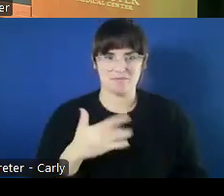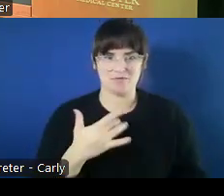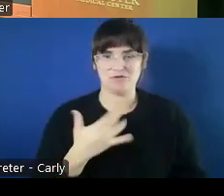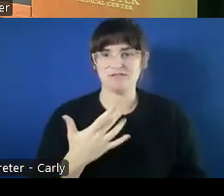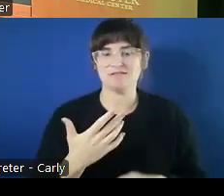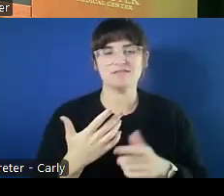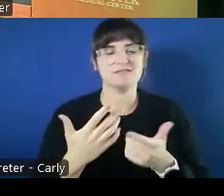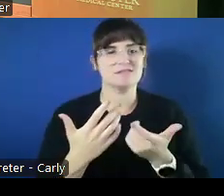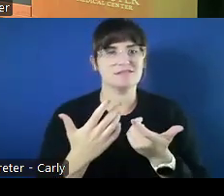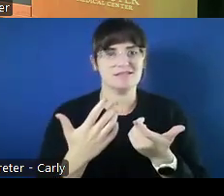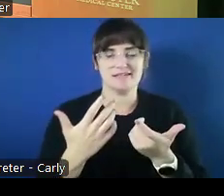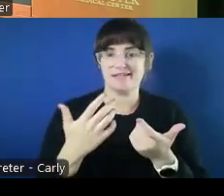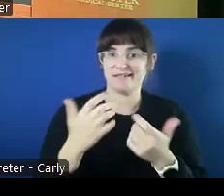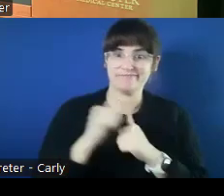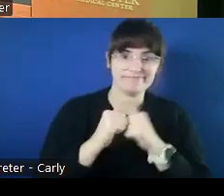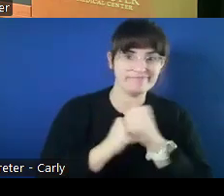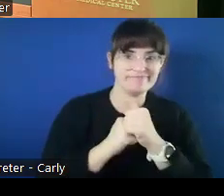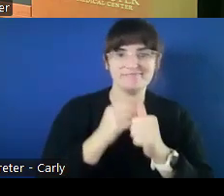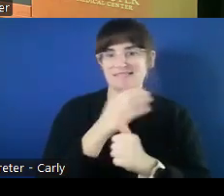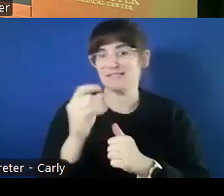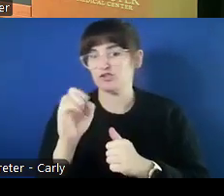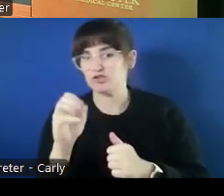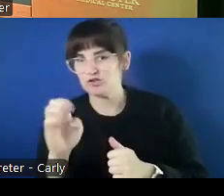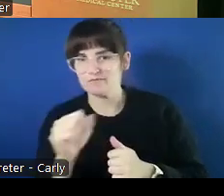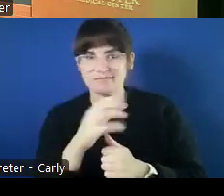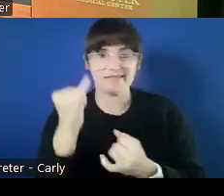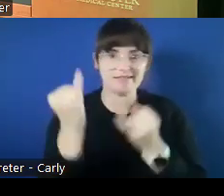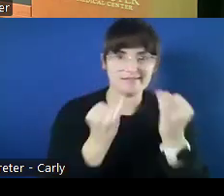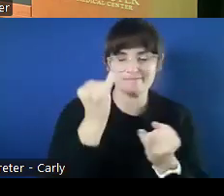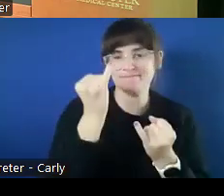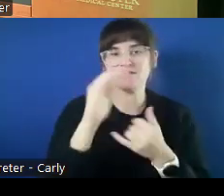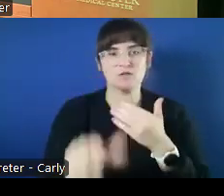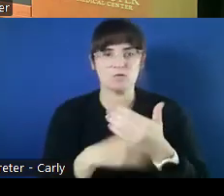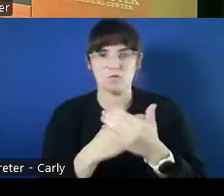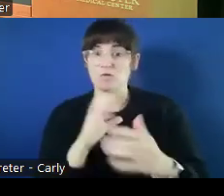terms and thoughts that people can have um and all of them are in the literature and there's